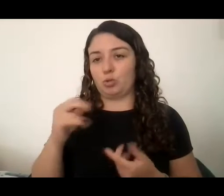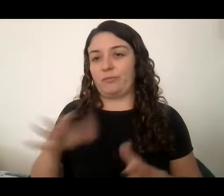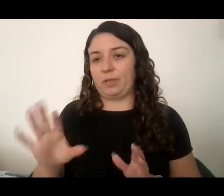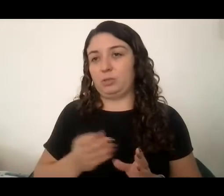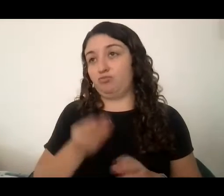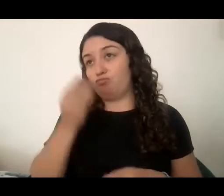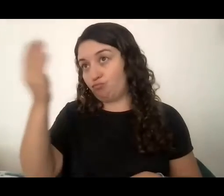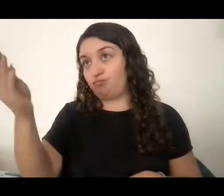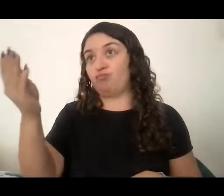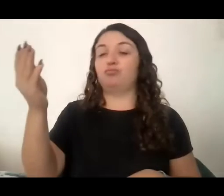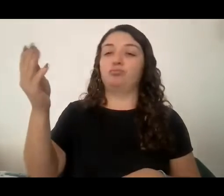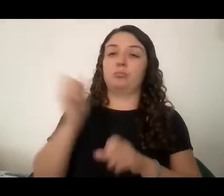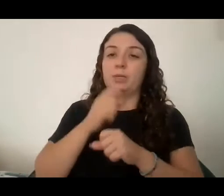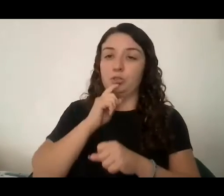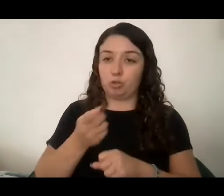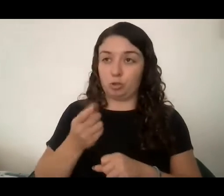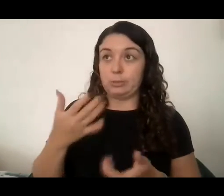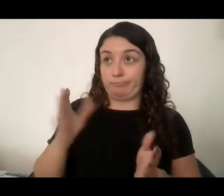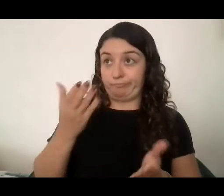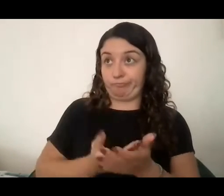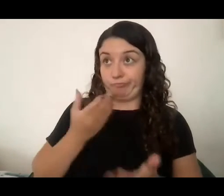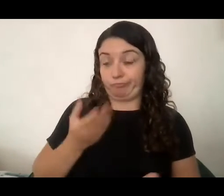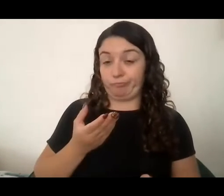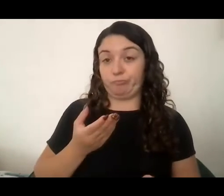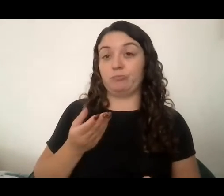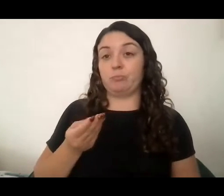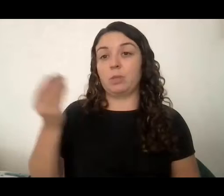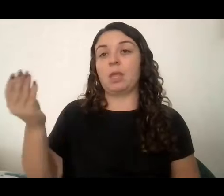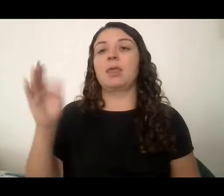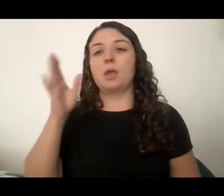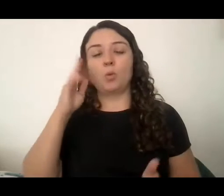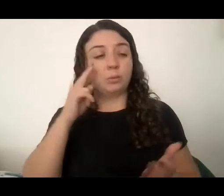make sure to turn in your business tax return, and then they would use that information along